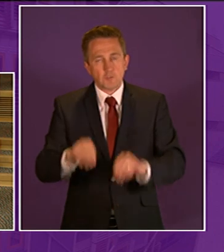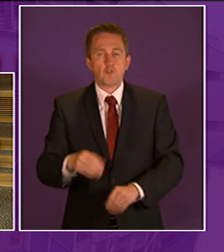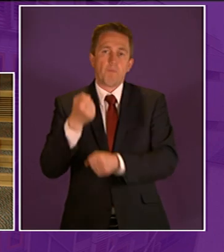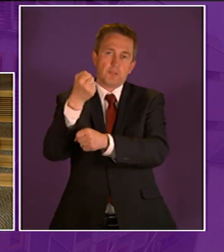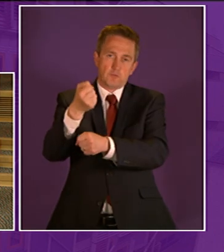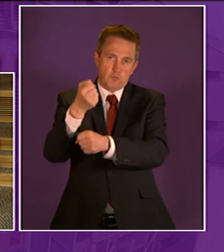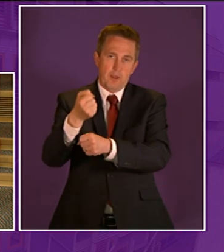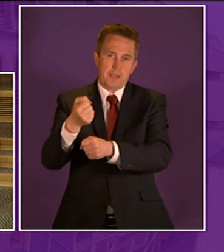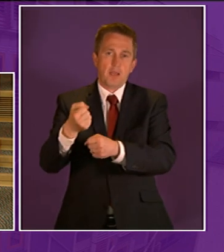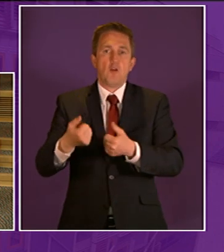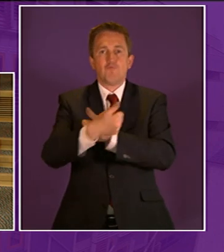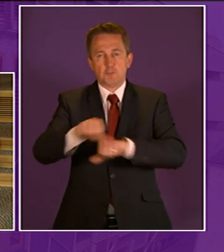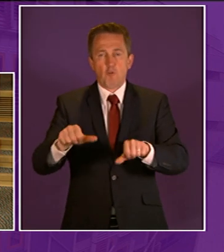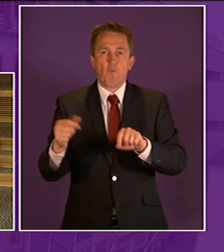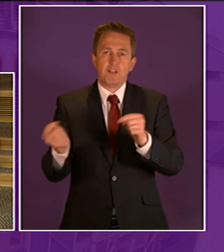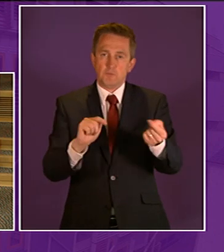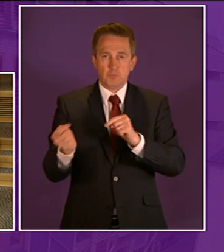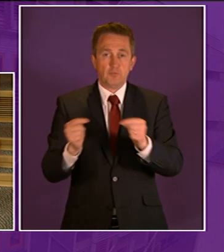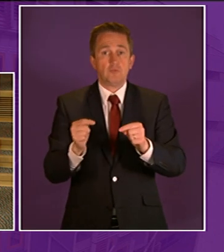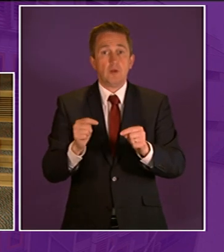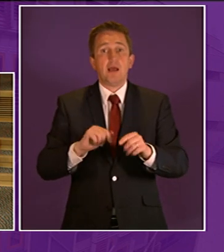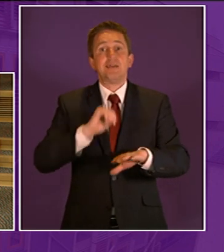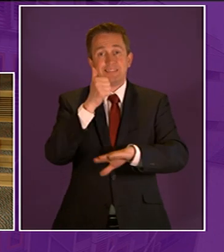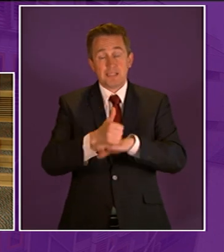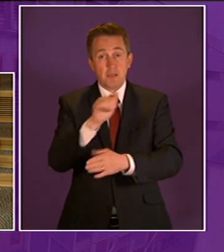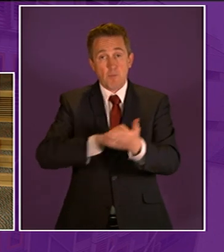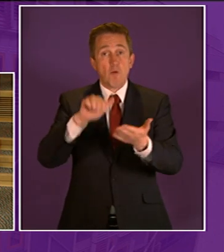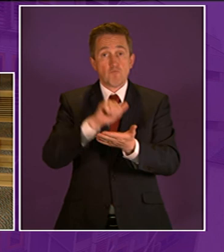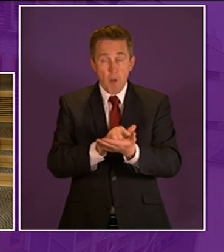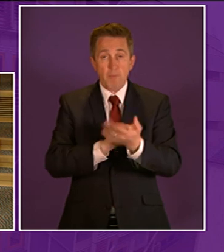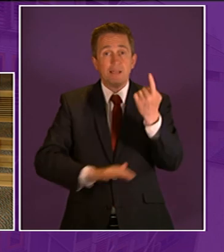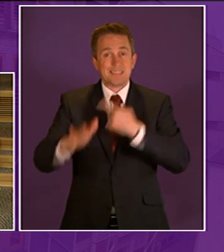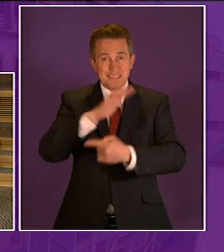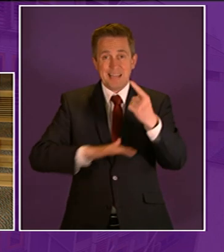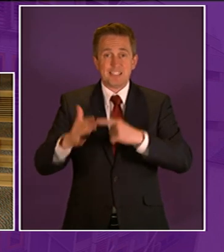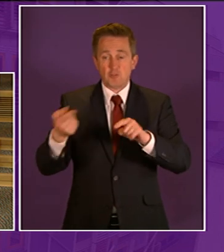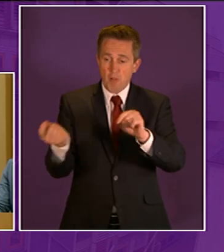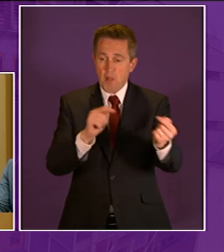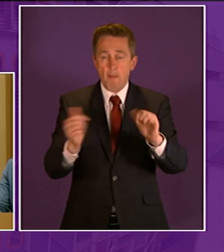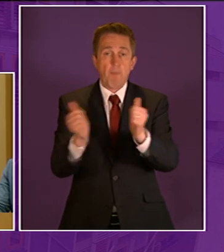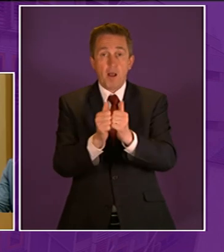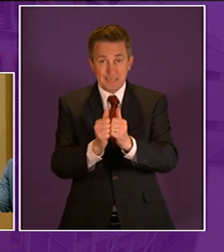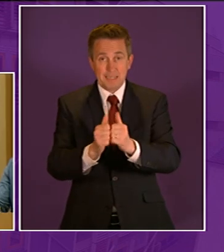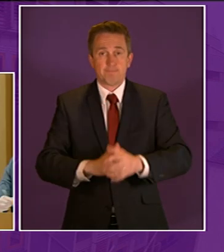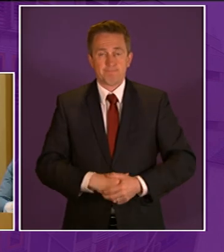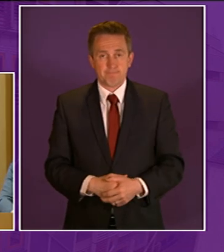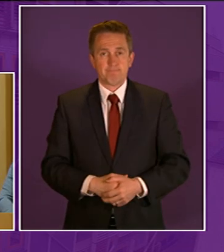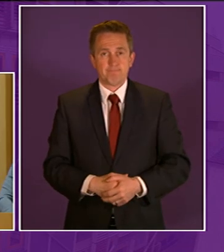the dispute resolved and that we implement national bargaining, which is the Government’s objective. The Presiding Officer: I thank all members for their participation.